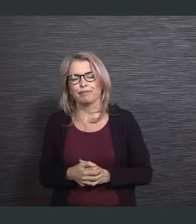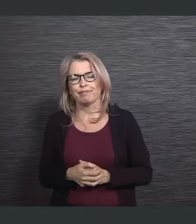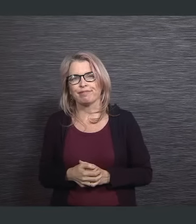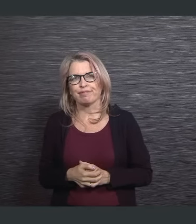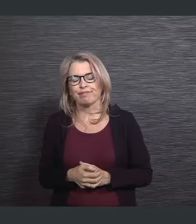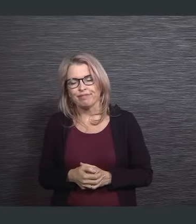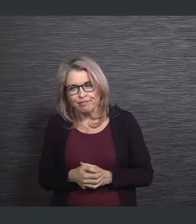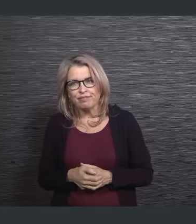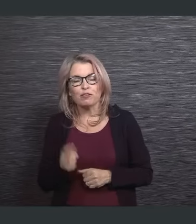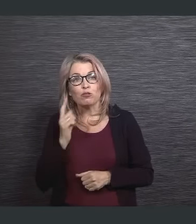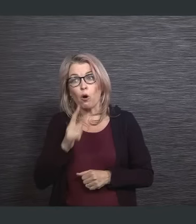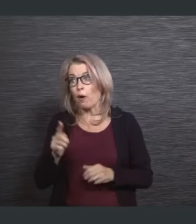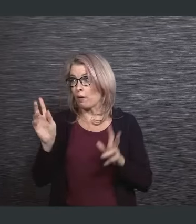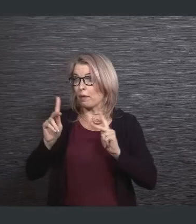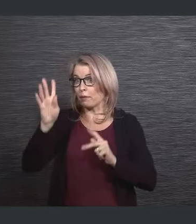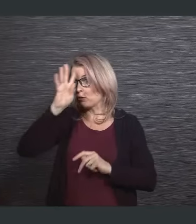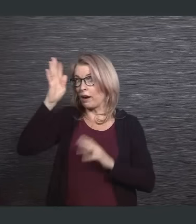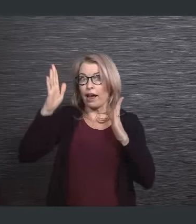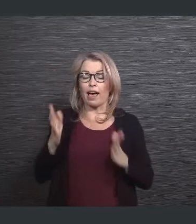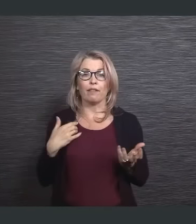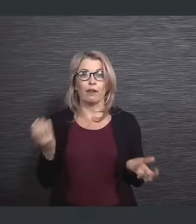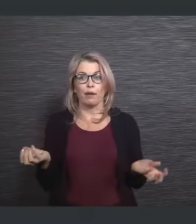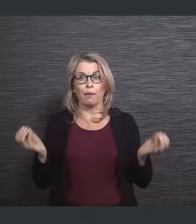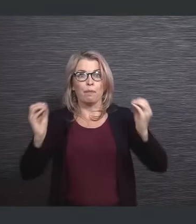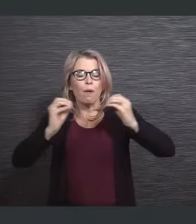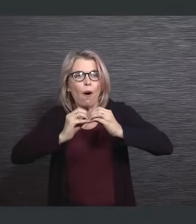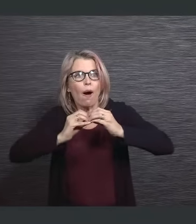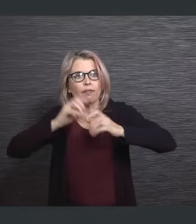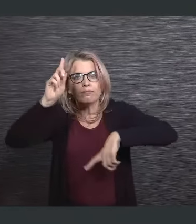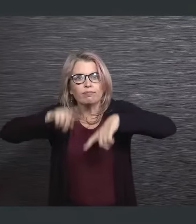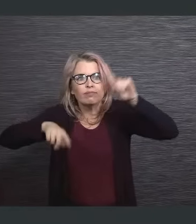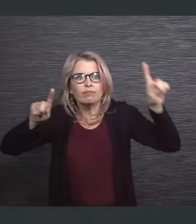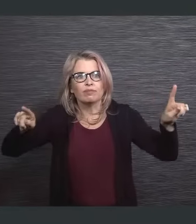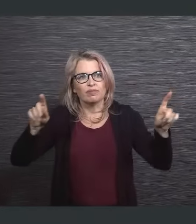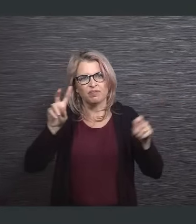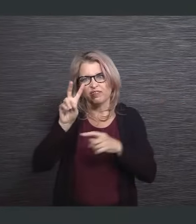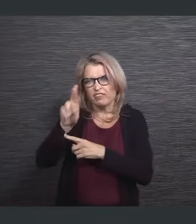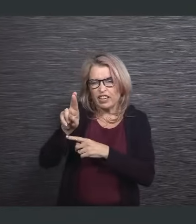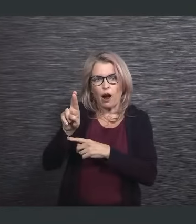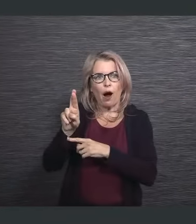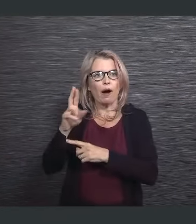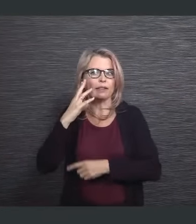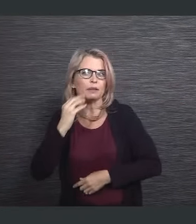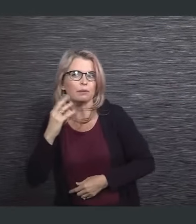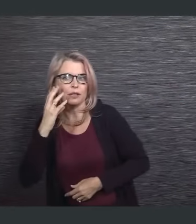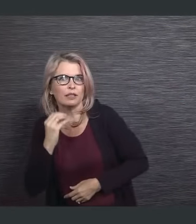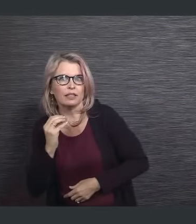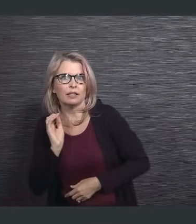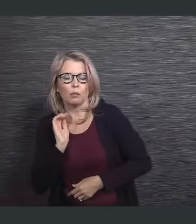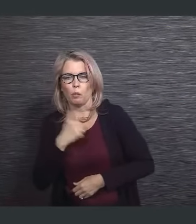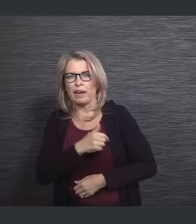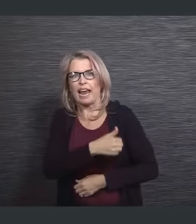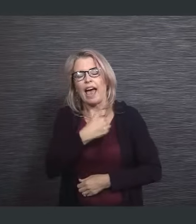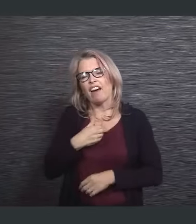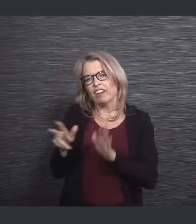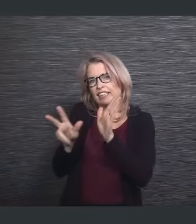For creators to have a more dynamic virtual presence with ease, our sensor-based motion capture system